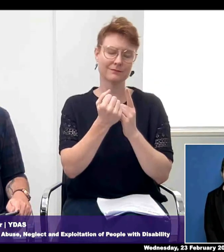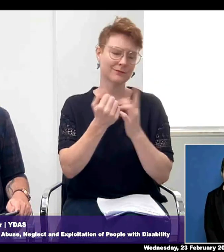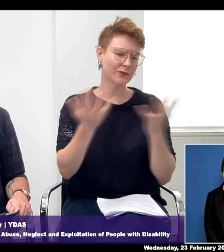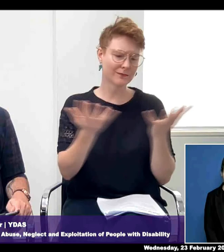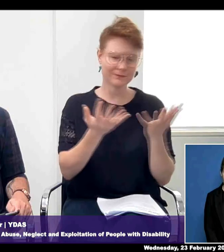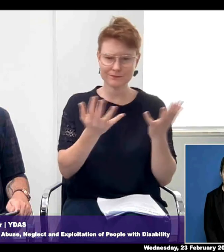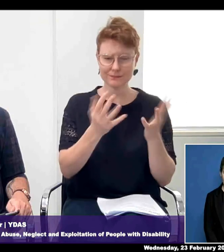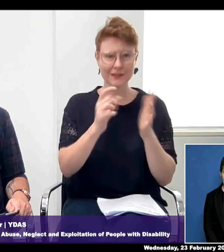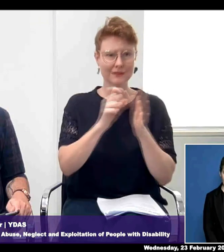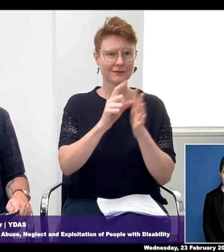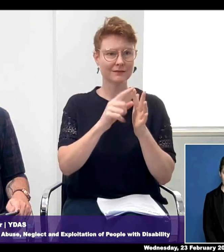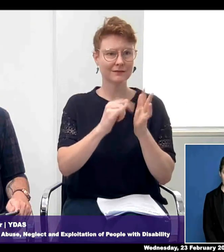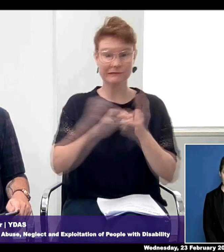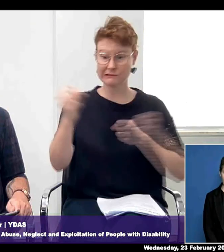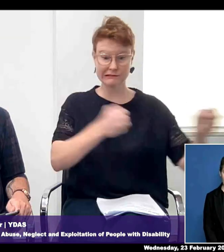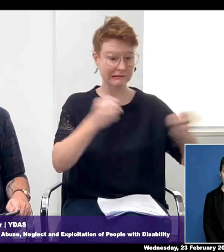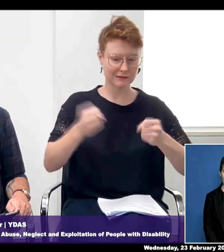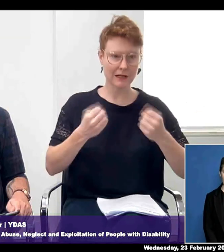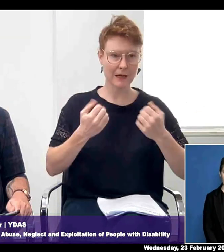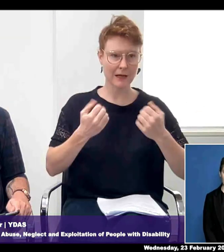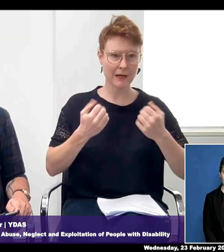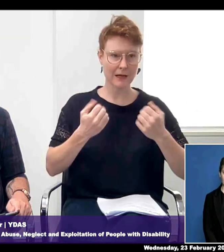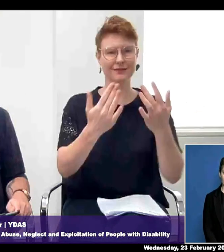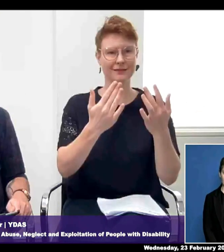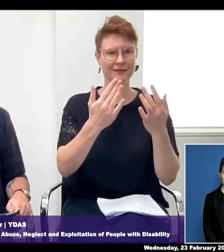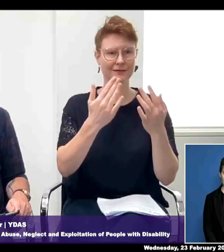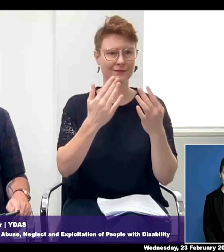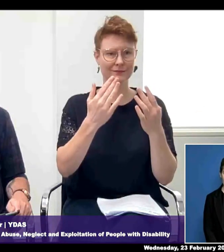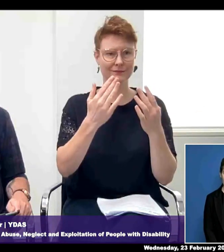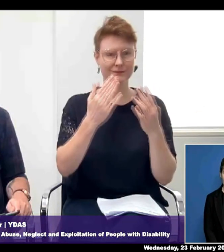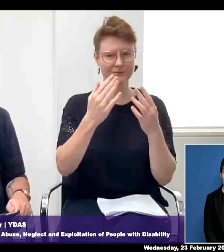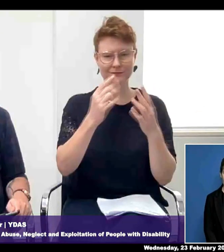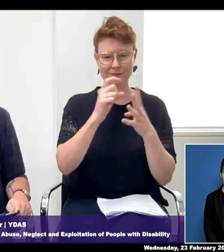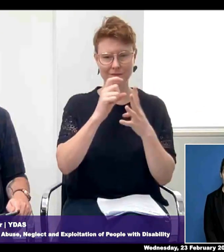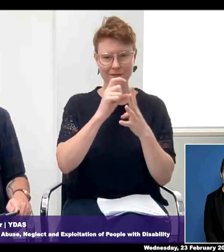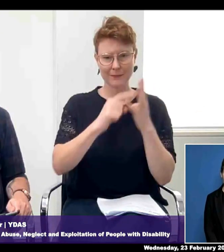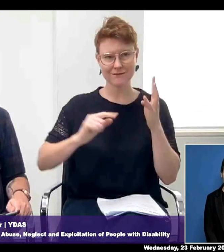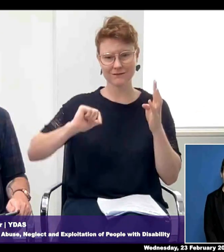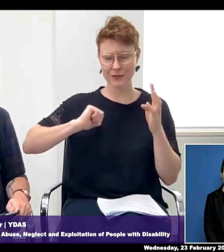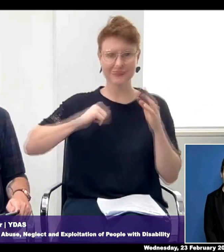We don't want to be put in a situation where the DES's are just employing any number of